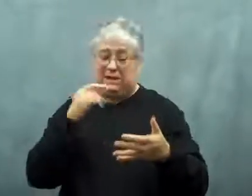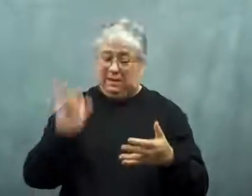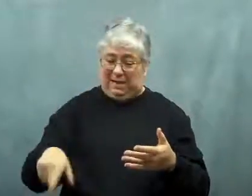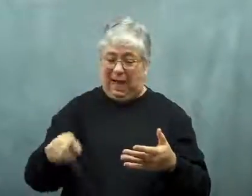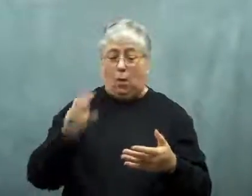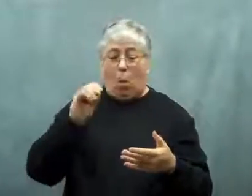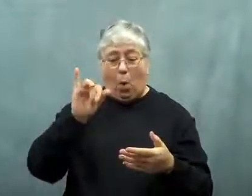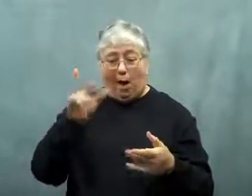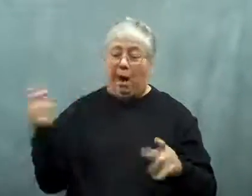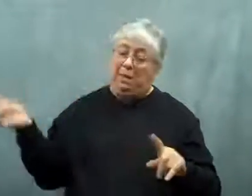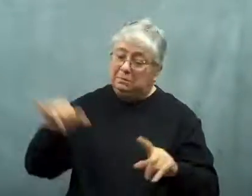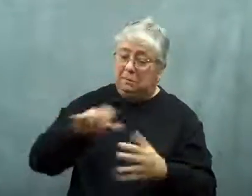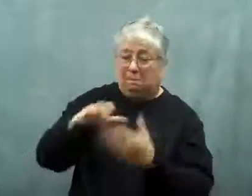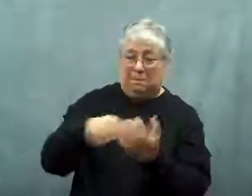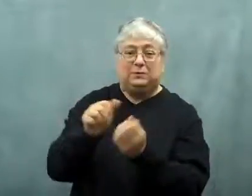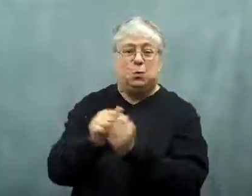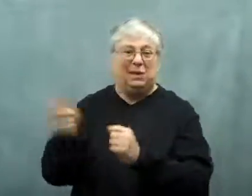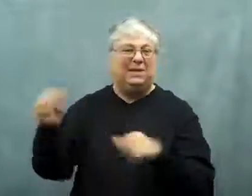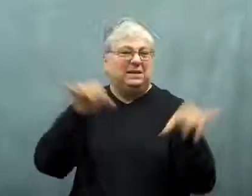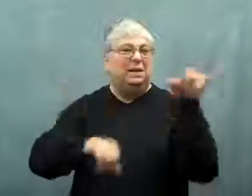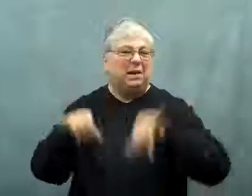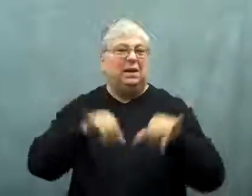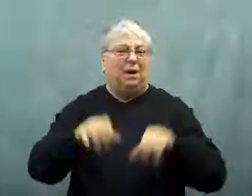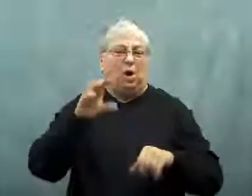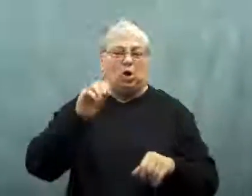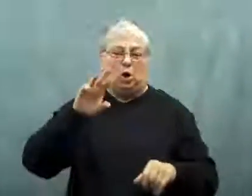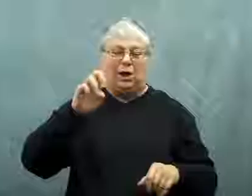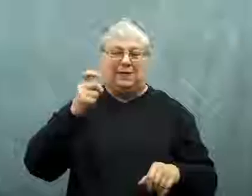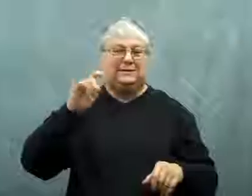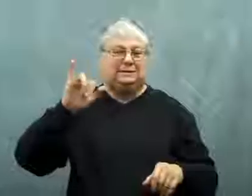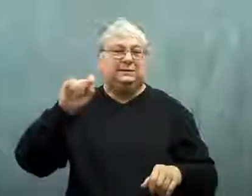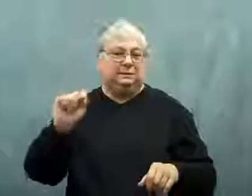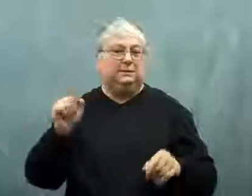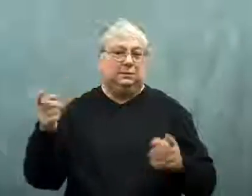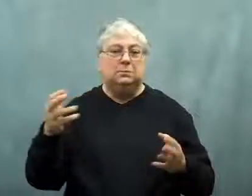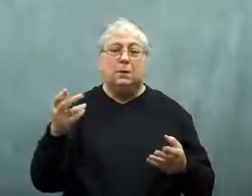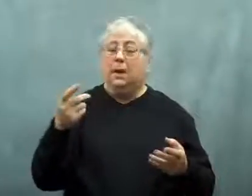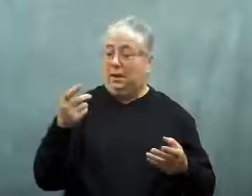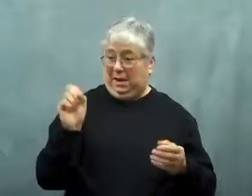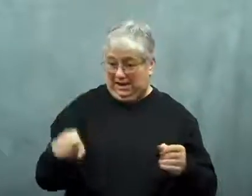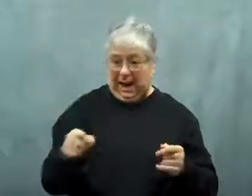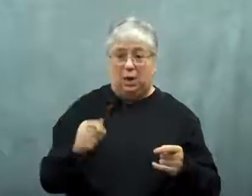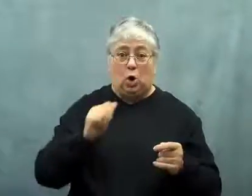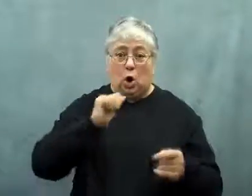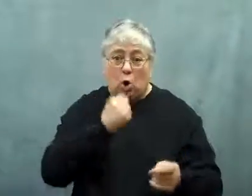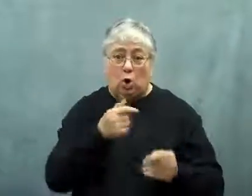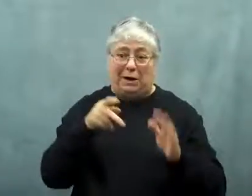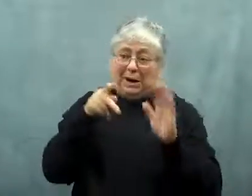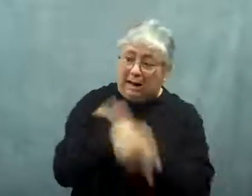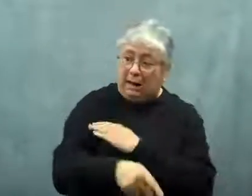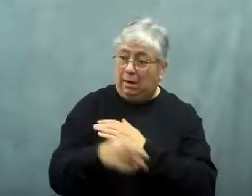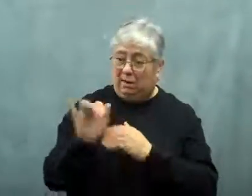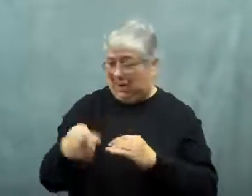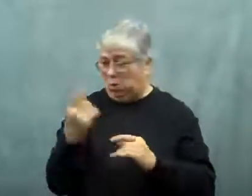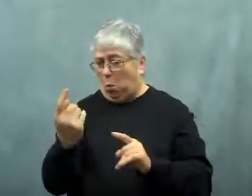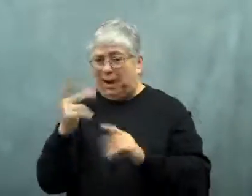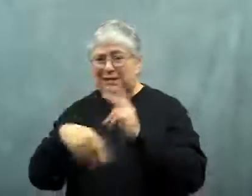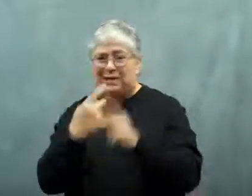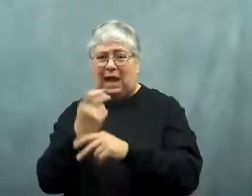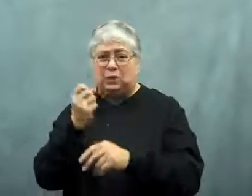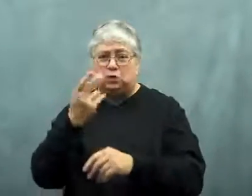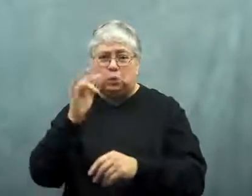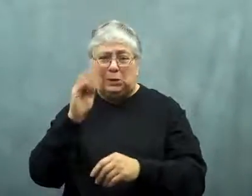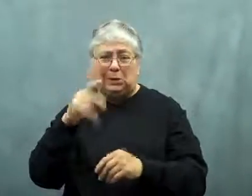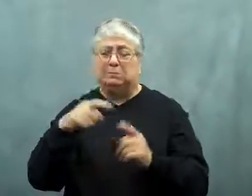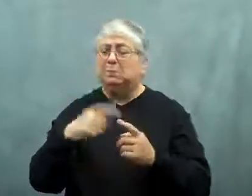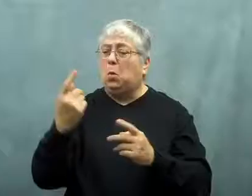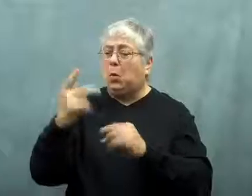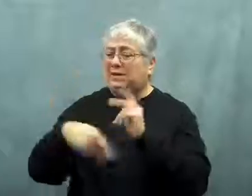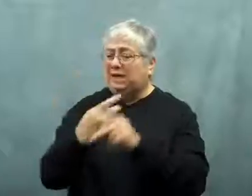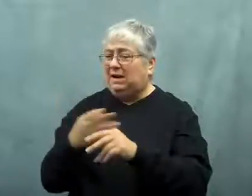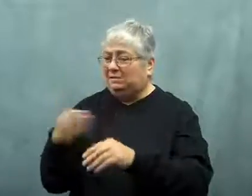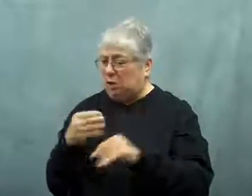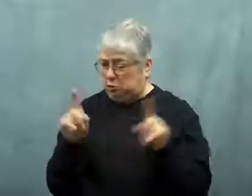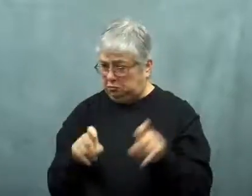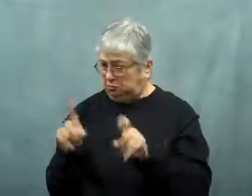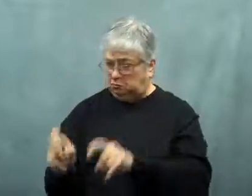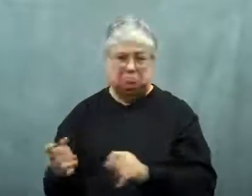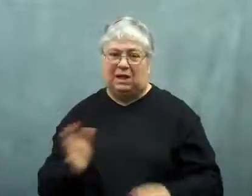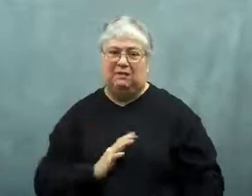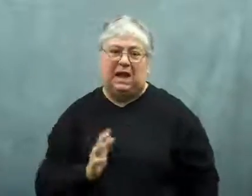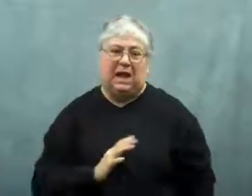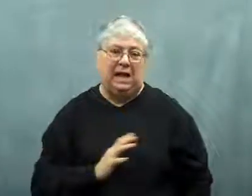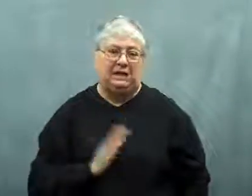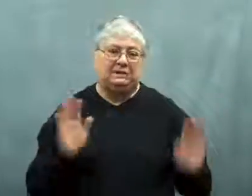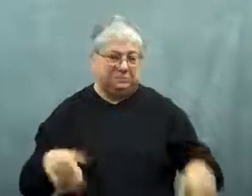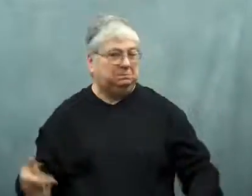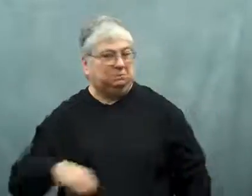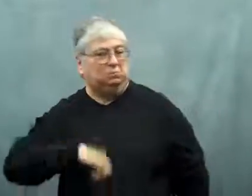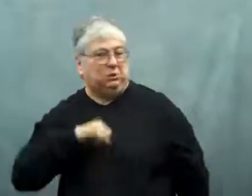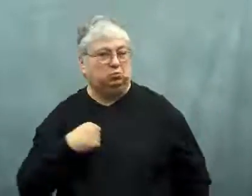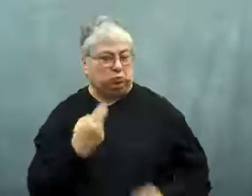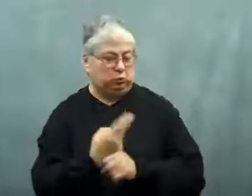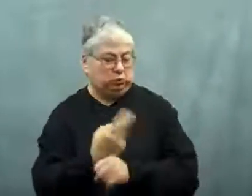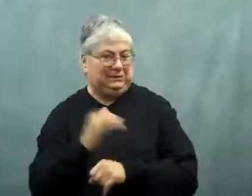It reported that the dispersant mixed with oil didn't affect one kind of shrimp